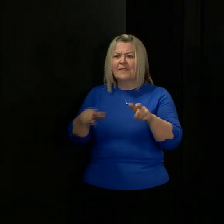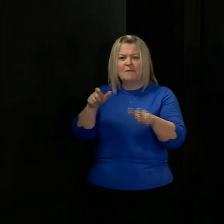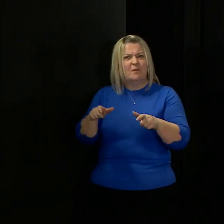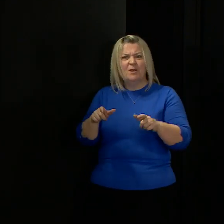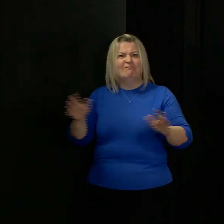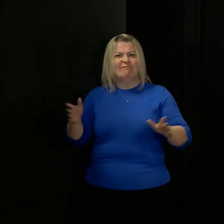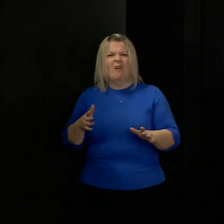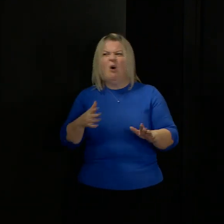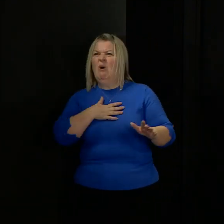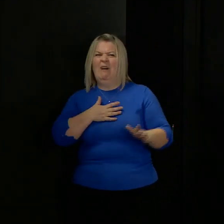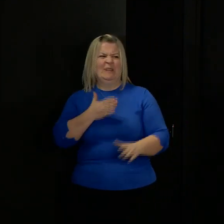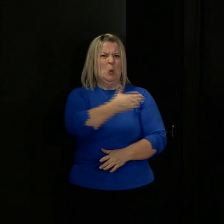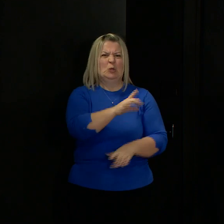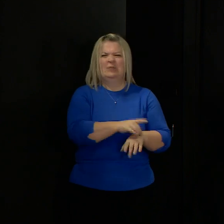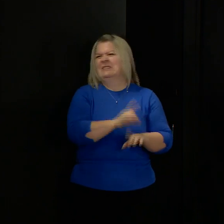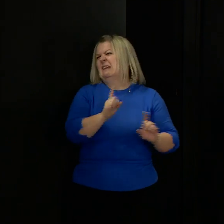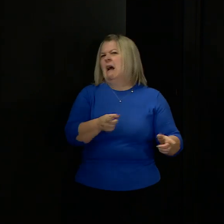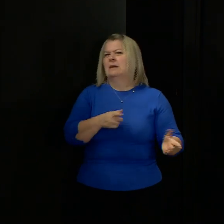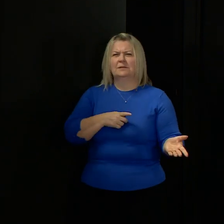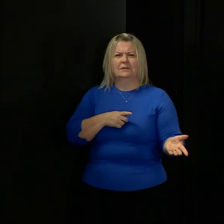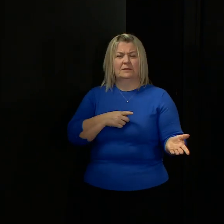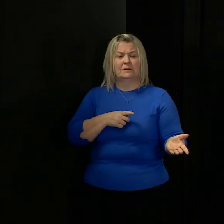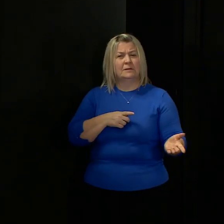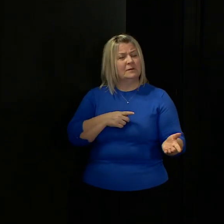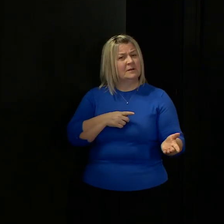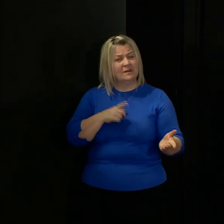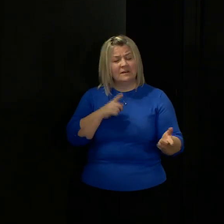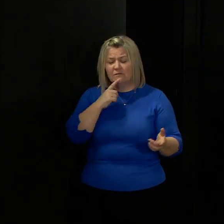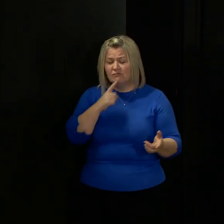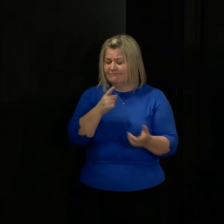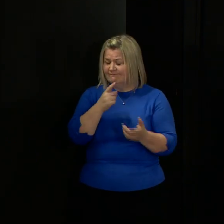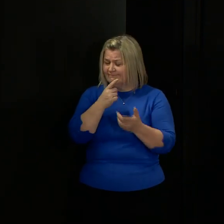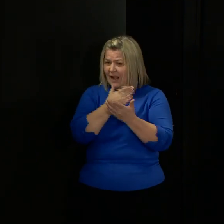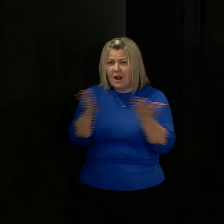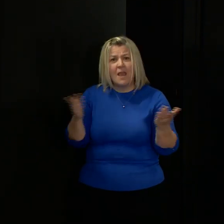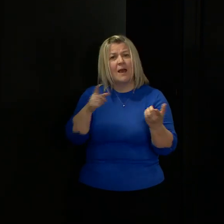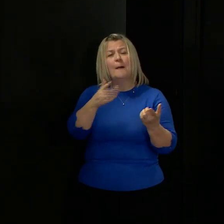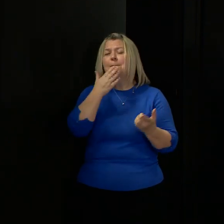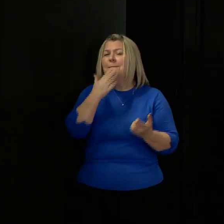concerns my message very very clearly to people is please do not sit on these symptoms